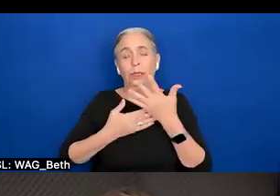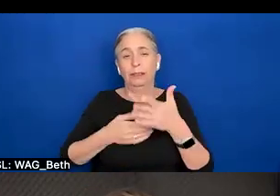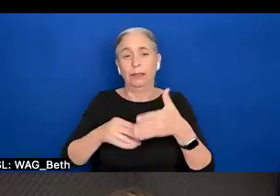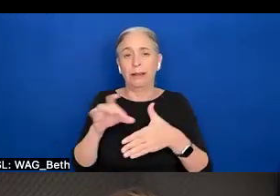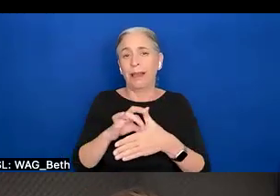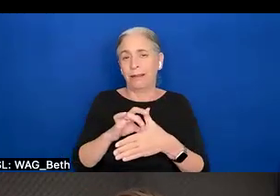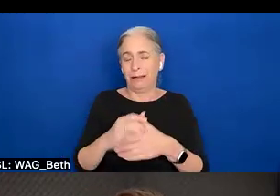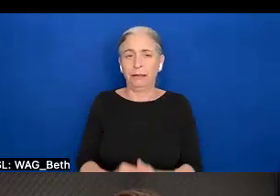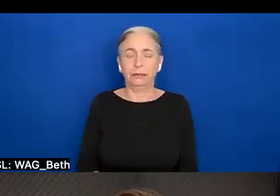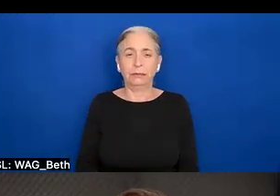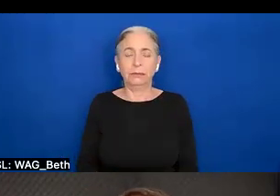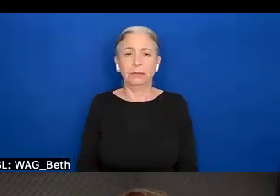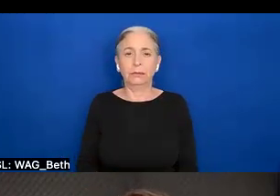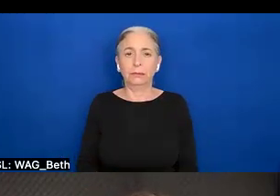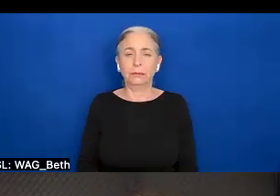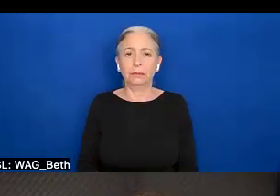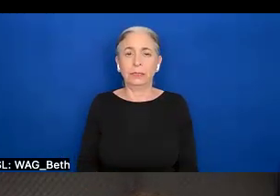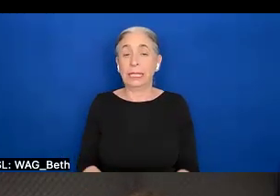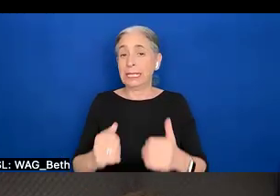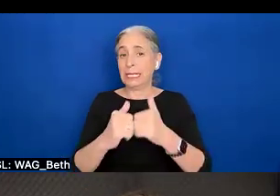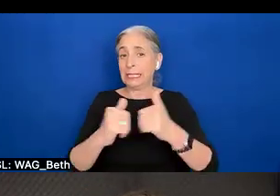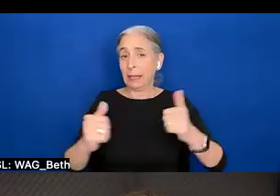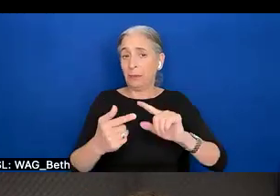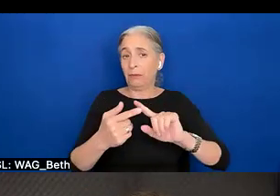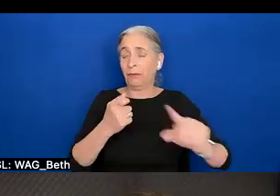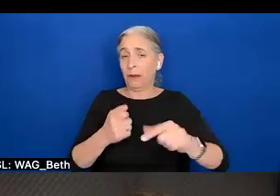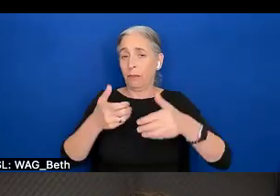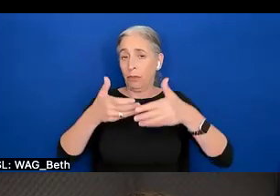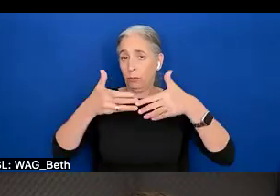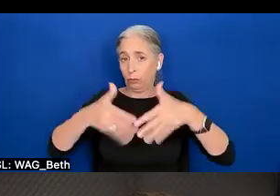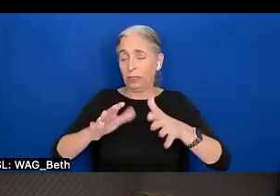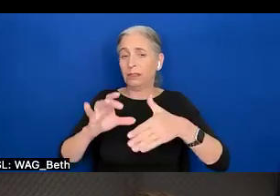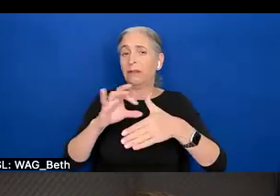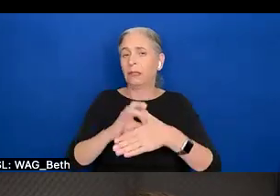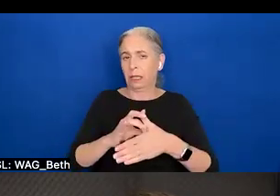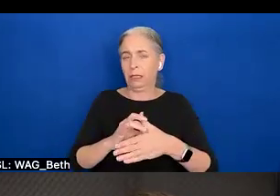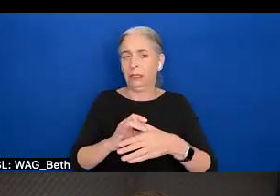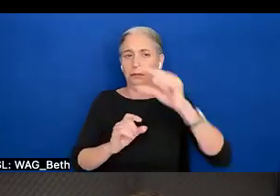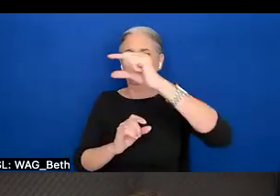And it's a paragraph isolated from the rest of the content.